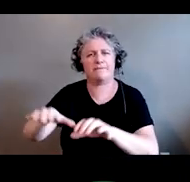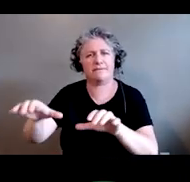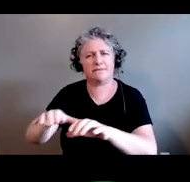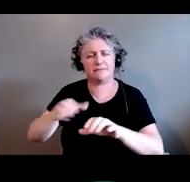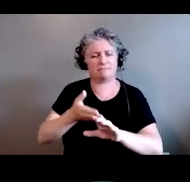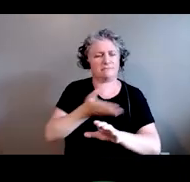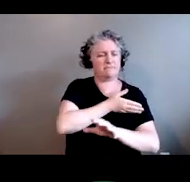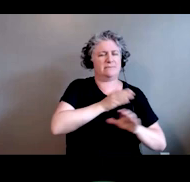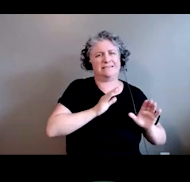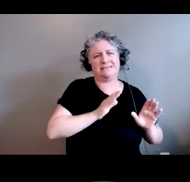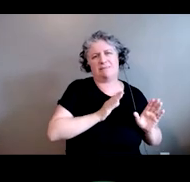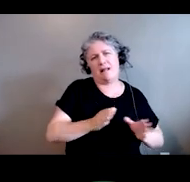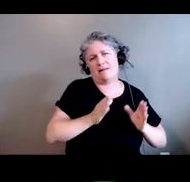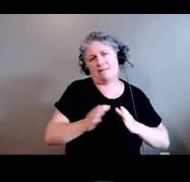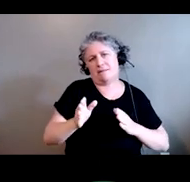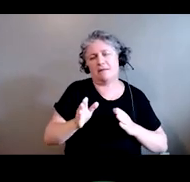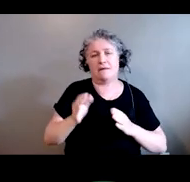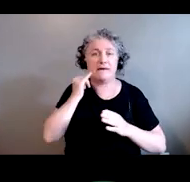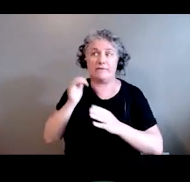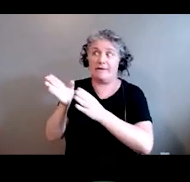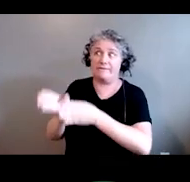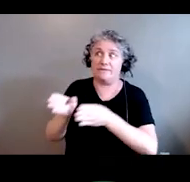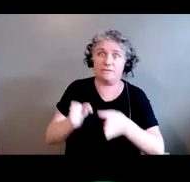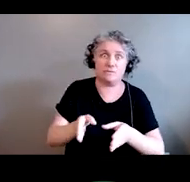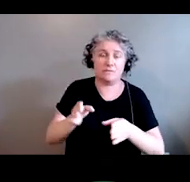a more individual activity like someone wanted to do a hike.